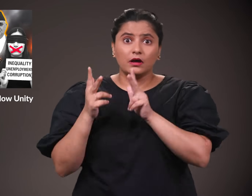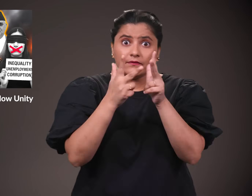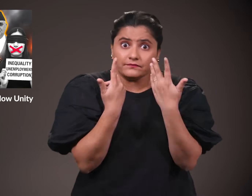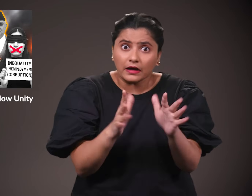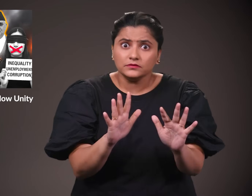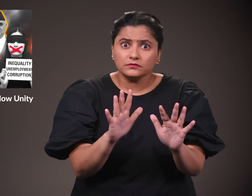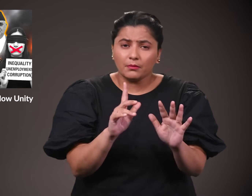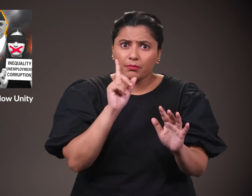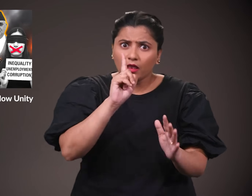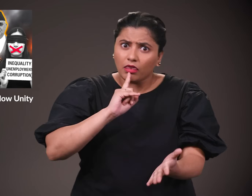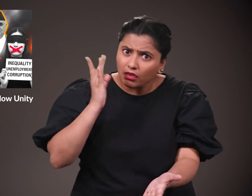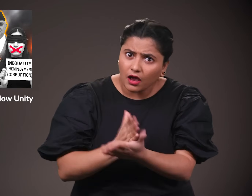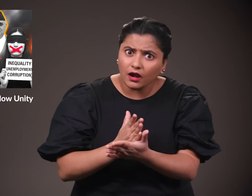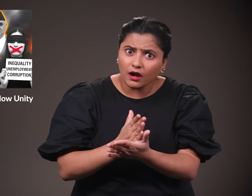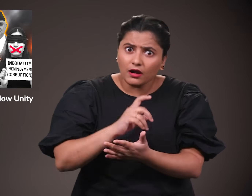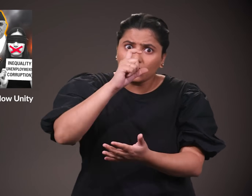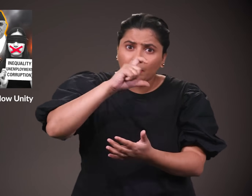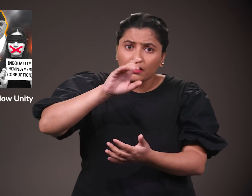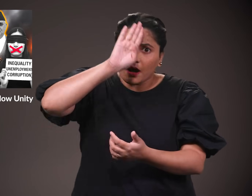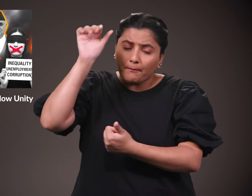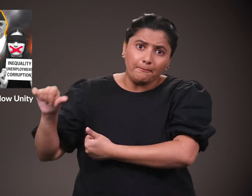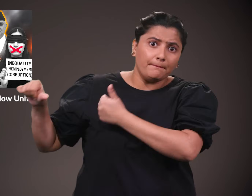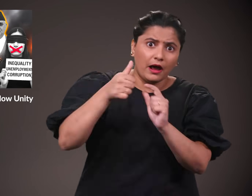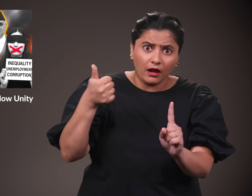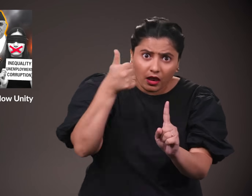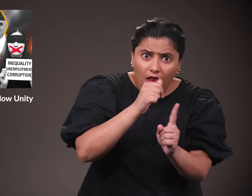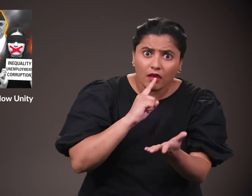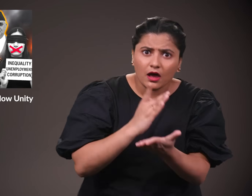As they've said it, will Nepal really restore monarchy?